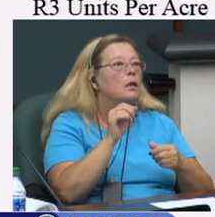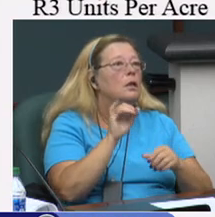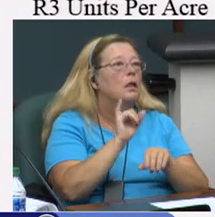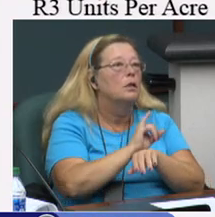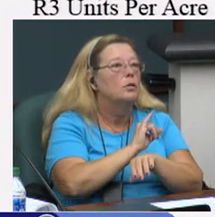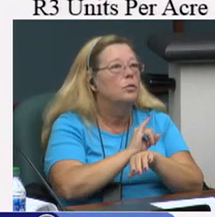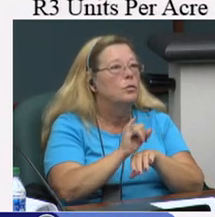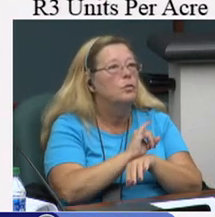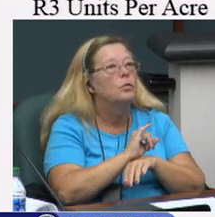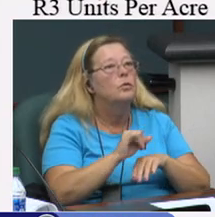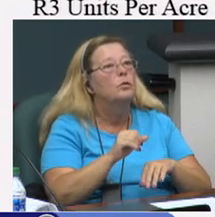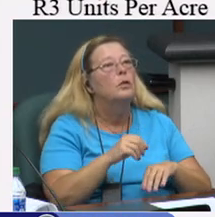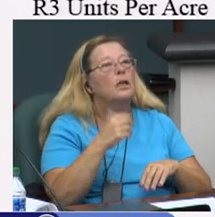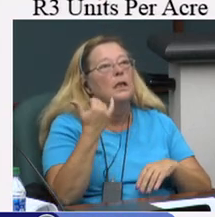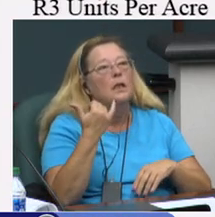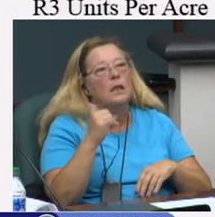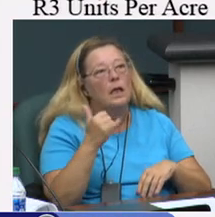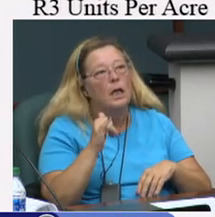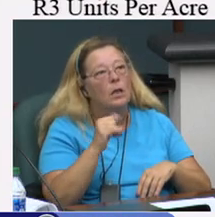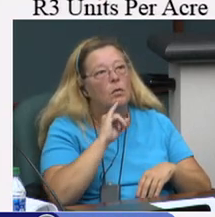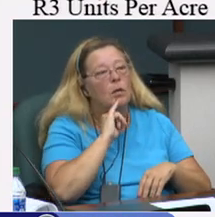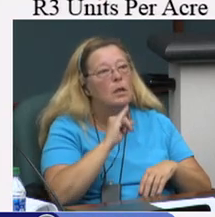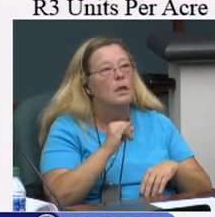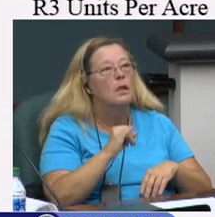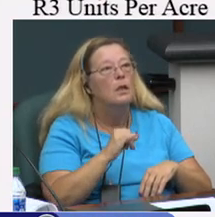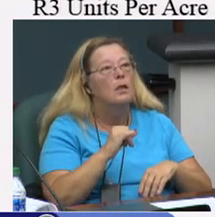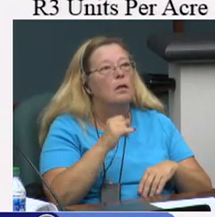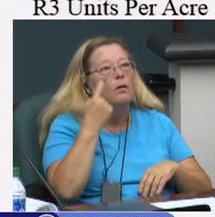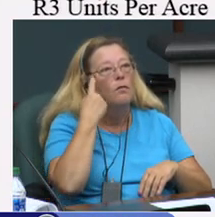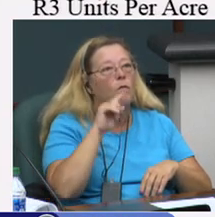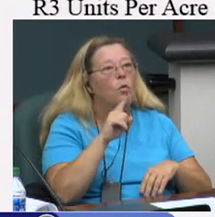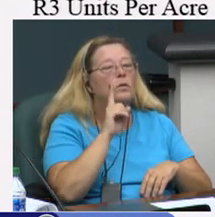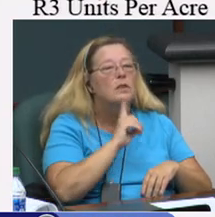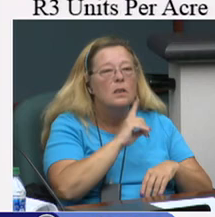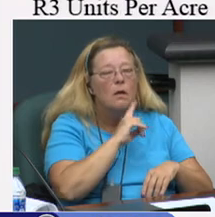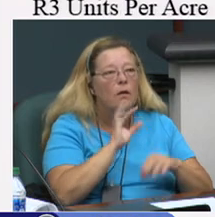residential the yellow is dedicated to single-family so on the little pie chart